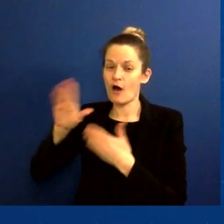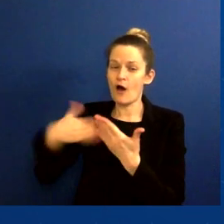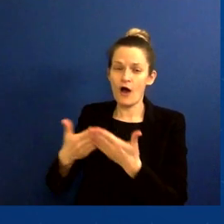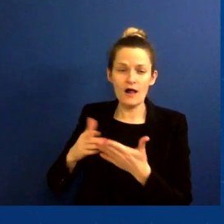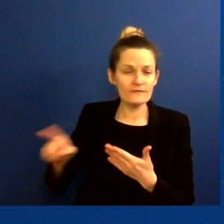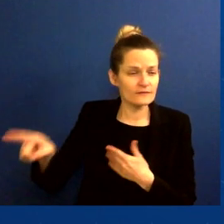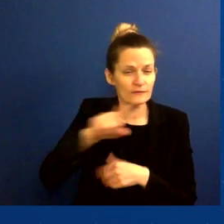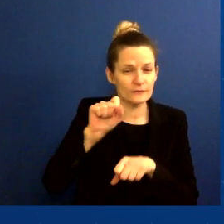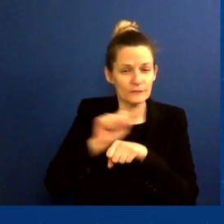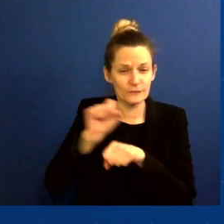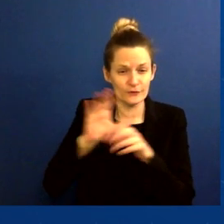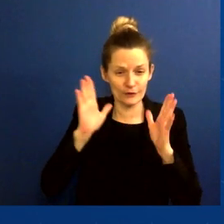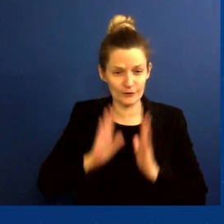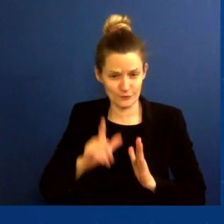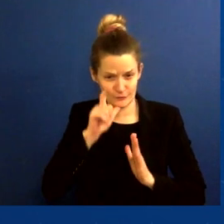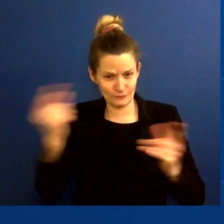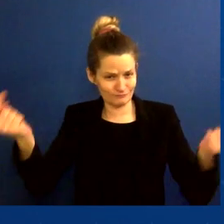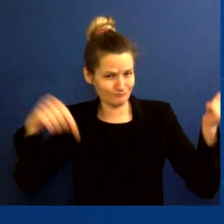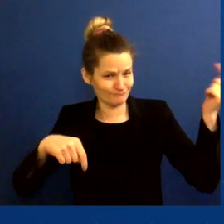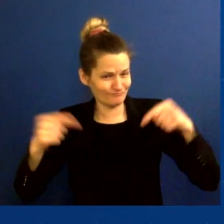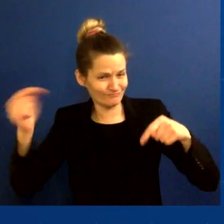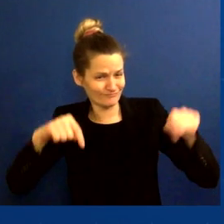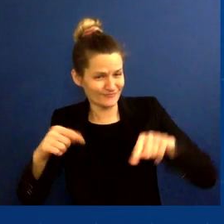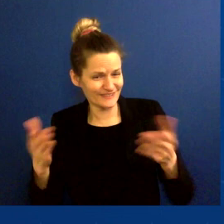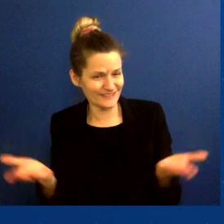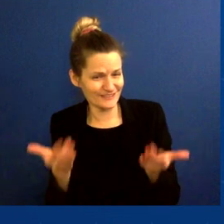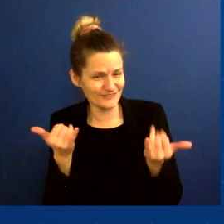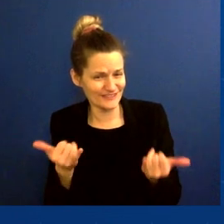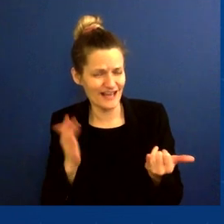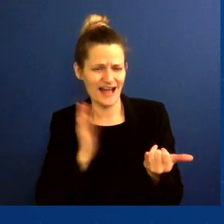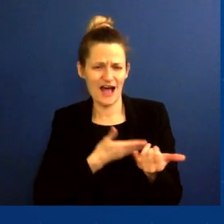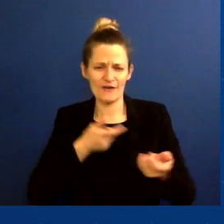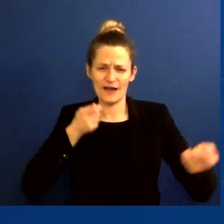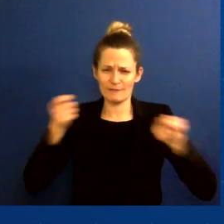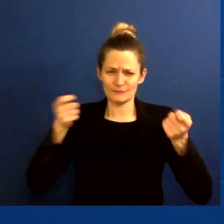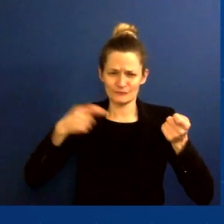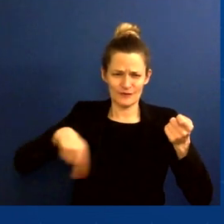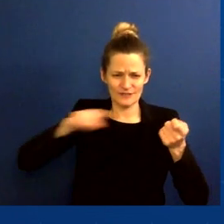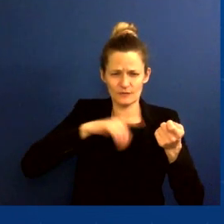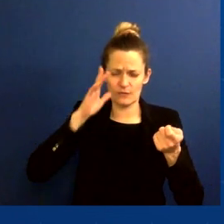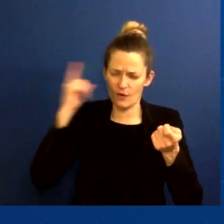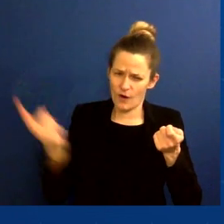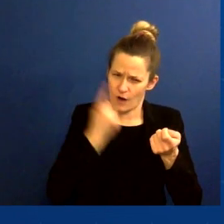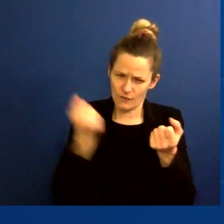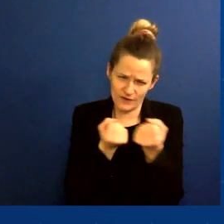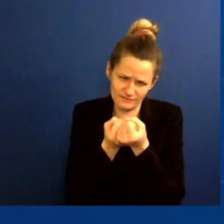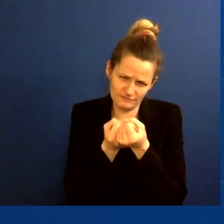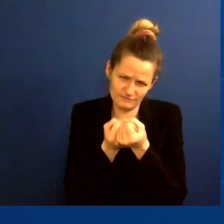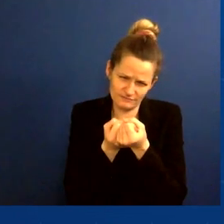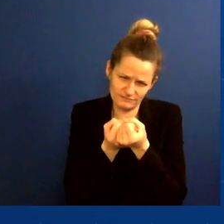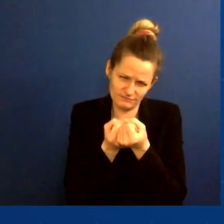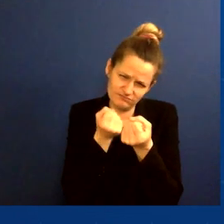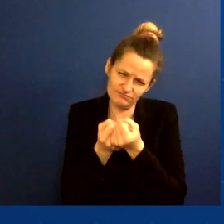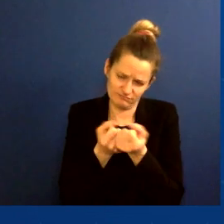will always stand in solidarity with you and with organized labor. It comes from my heart.